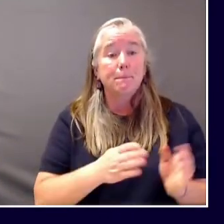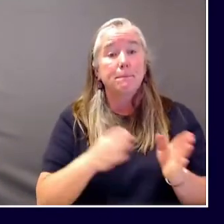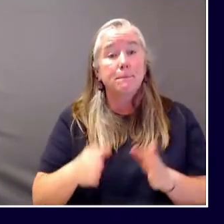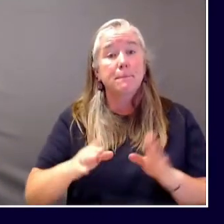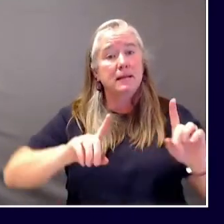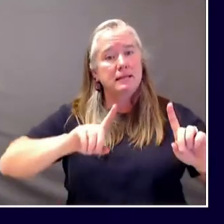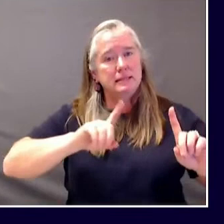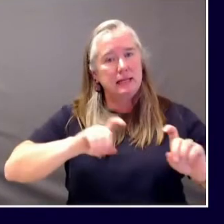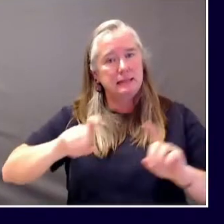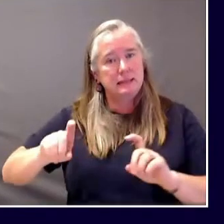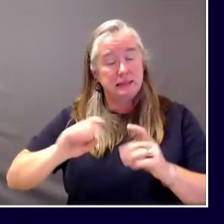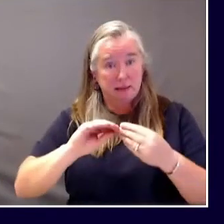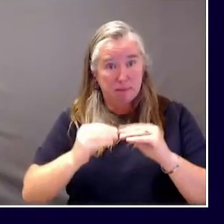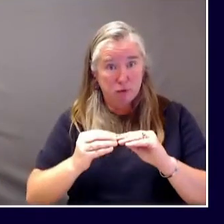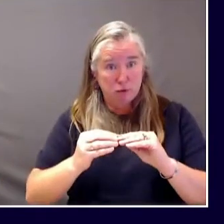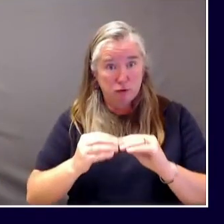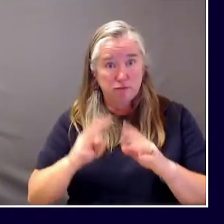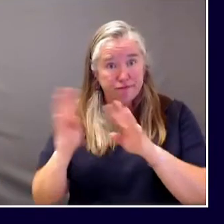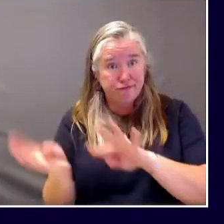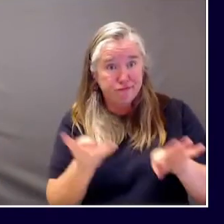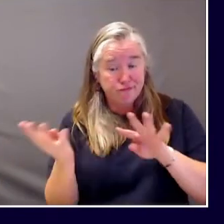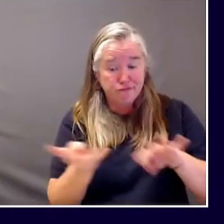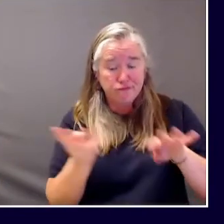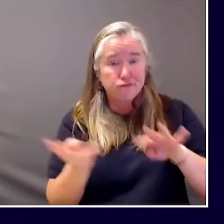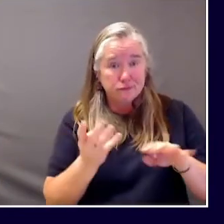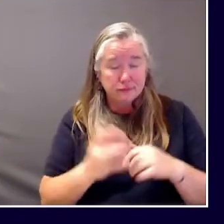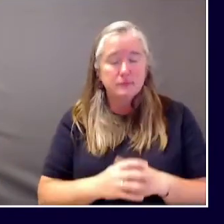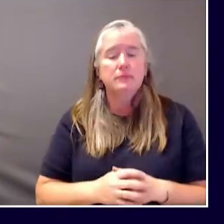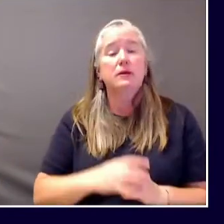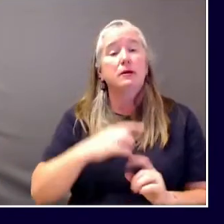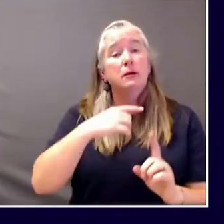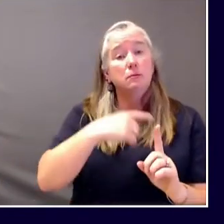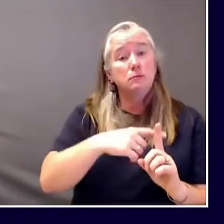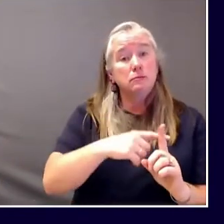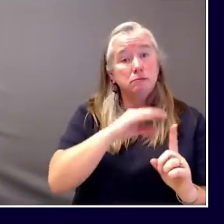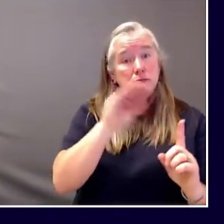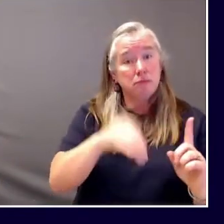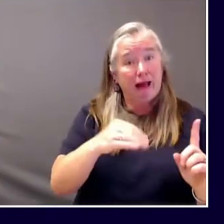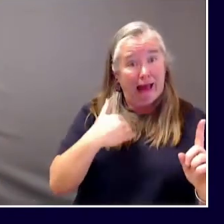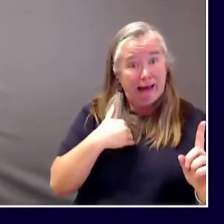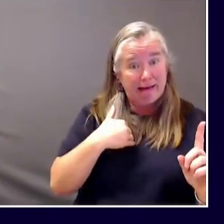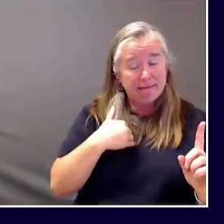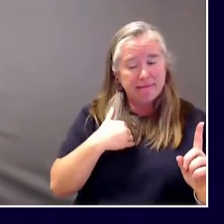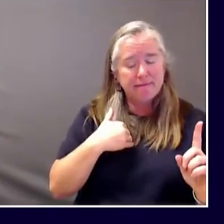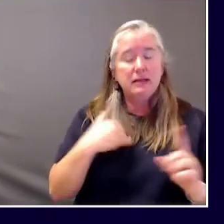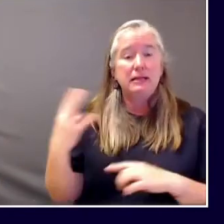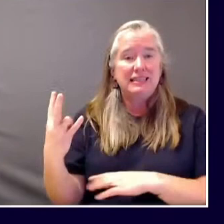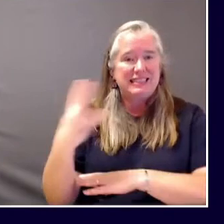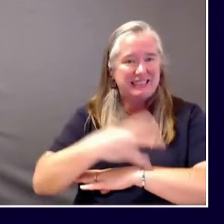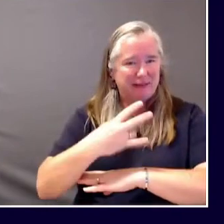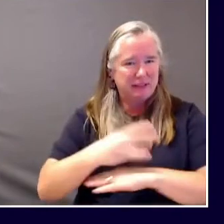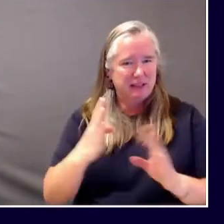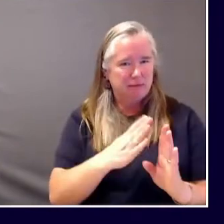across the state